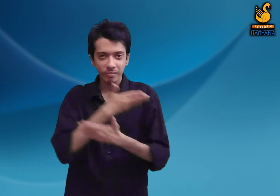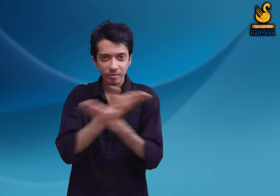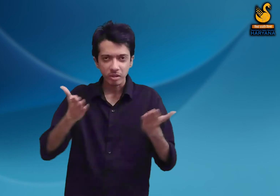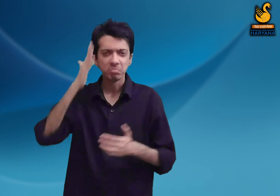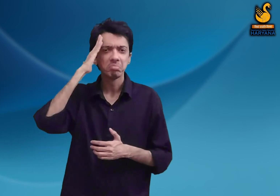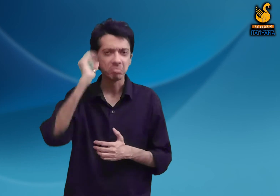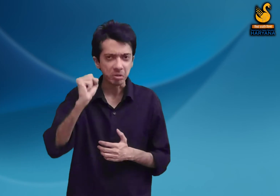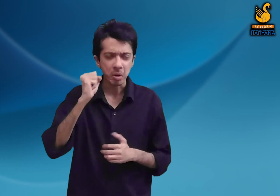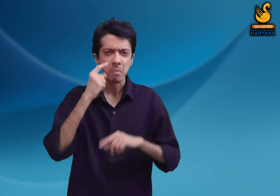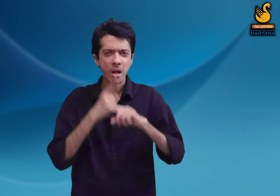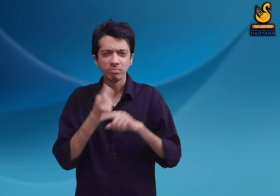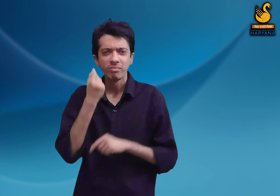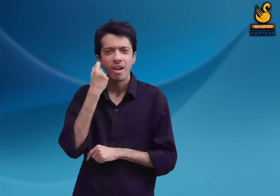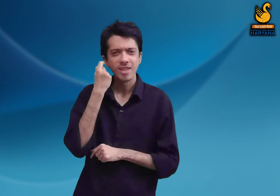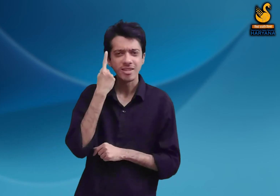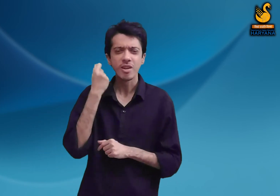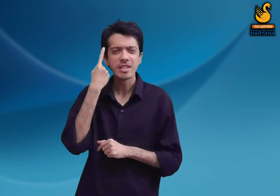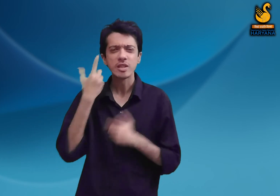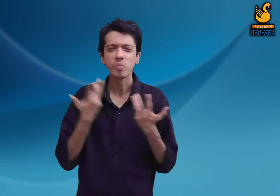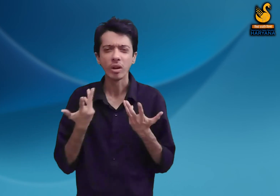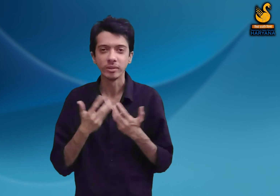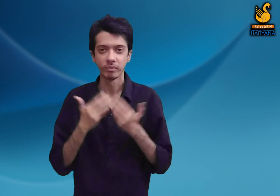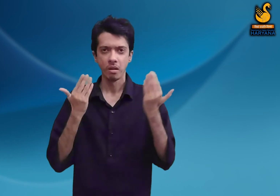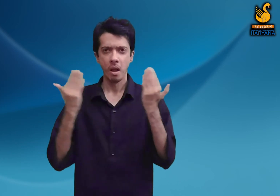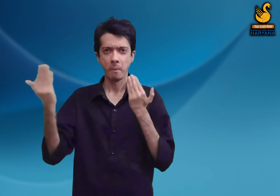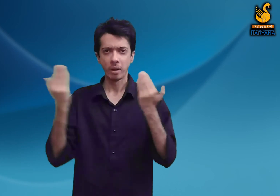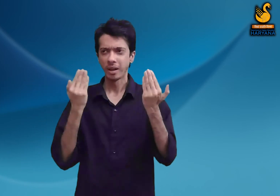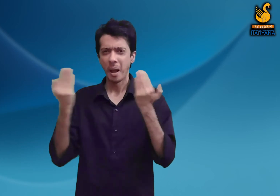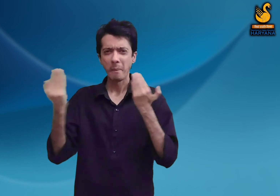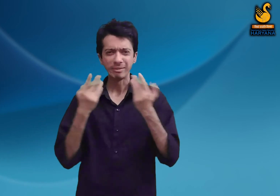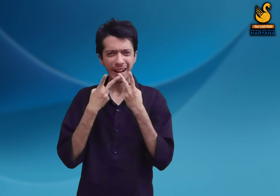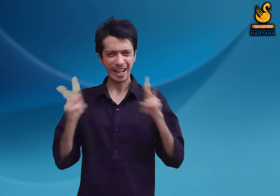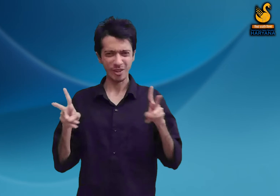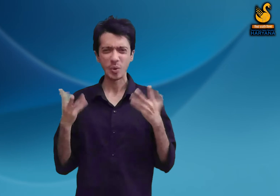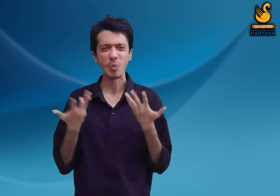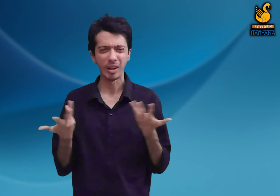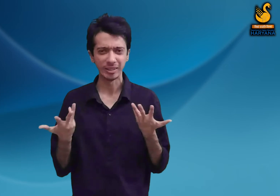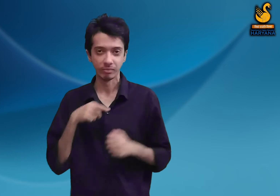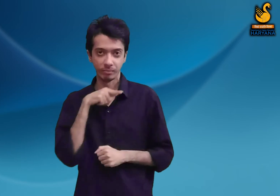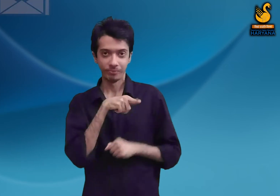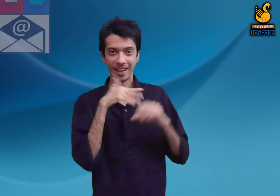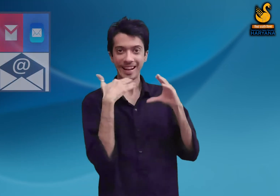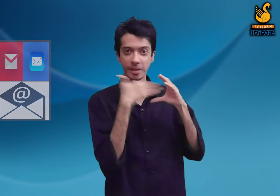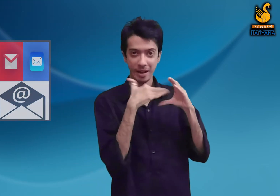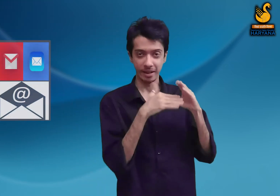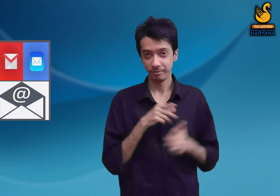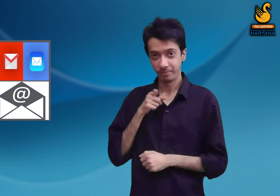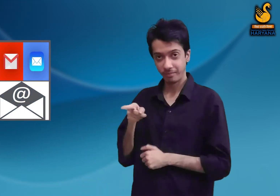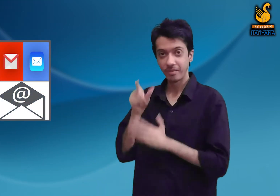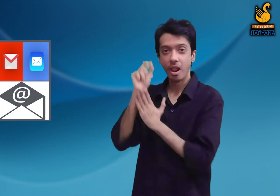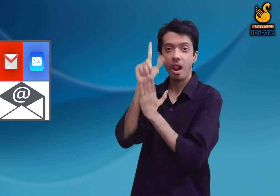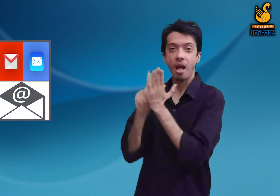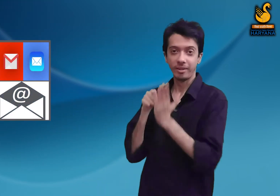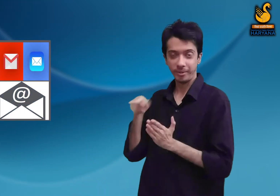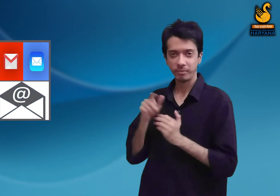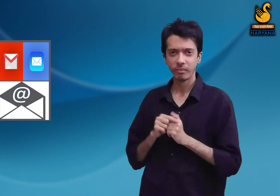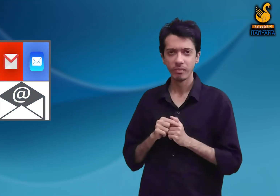You all must remember and understand the comparison and difference between email and letter writing.